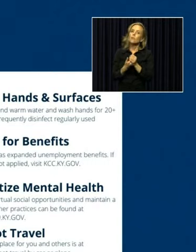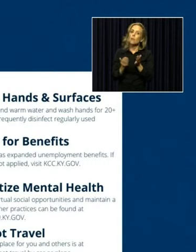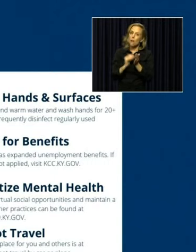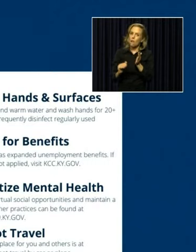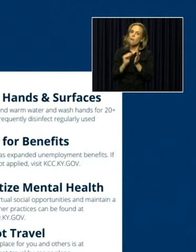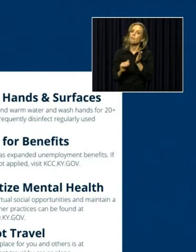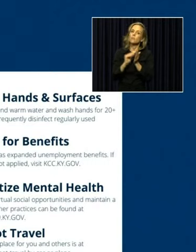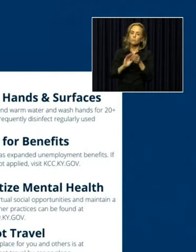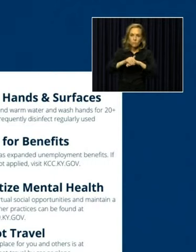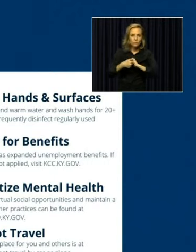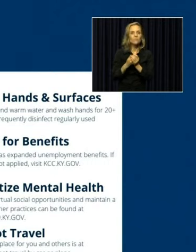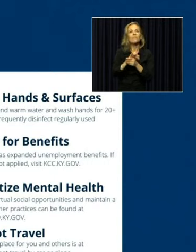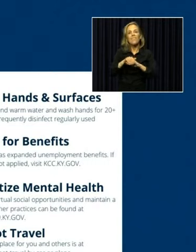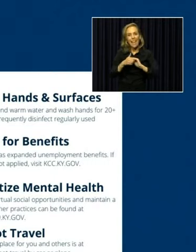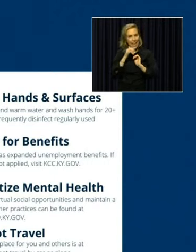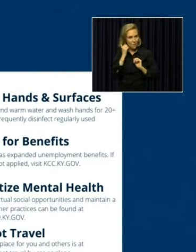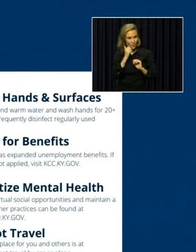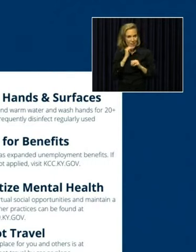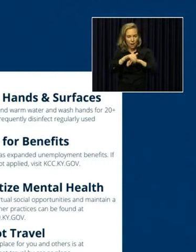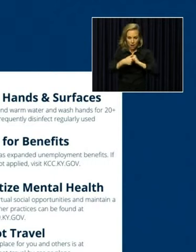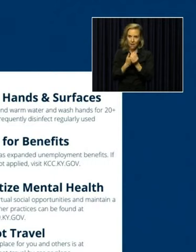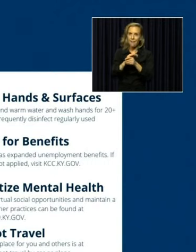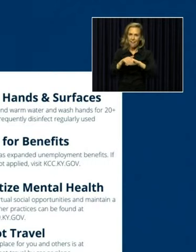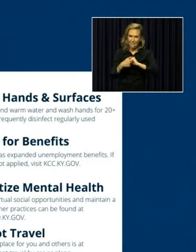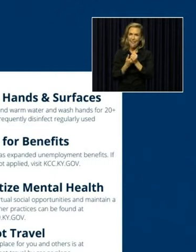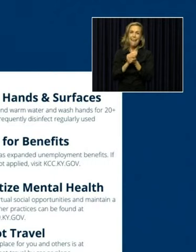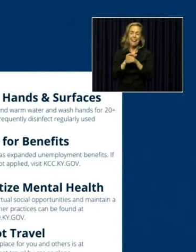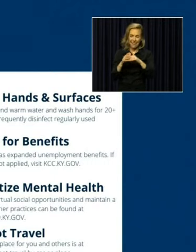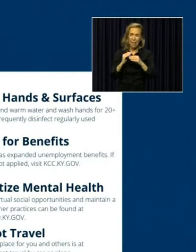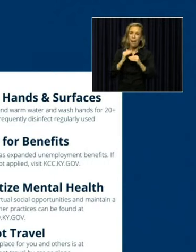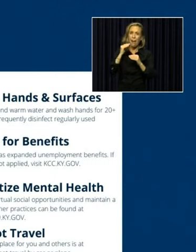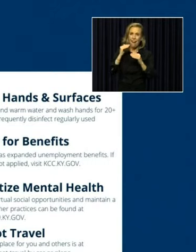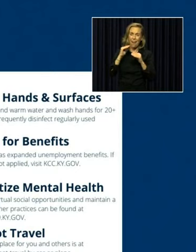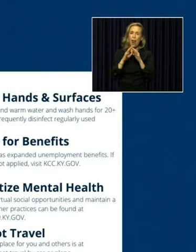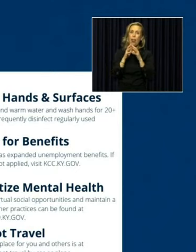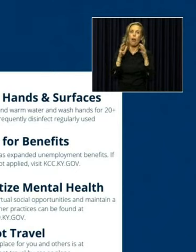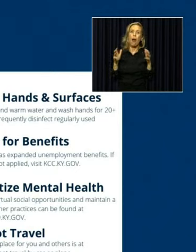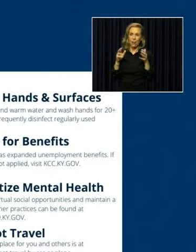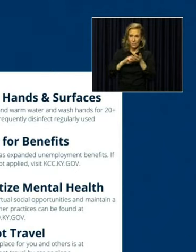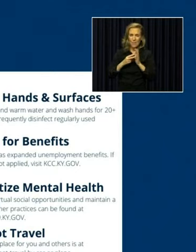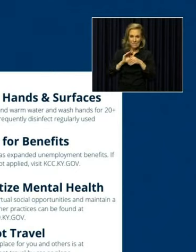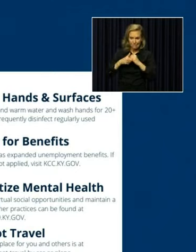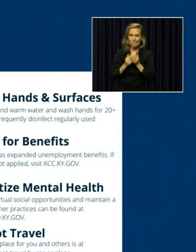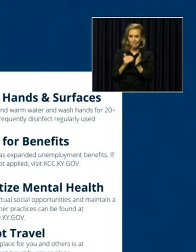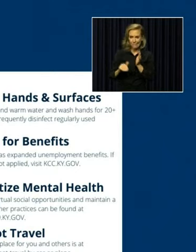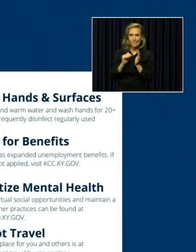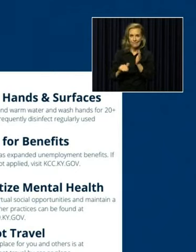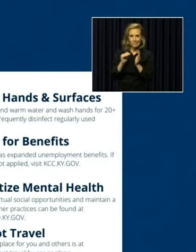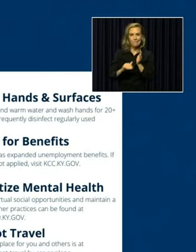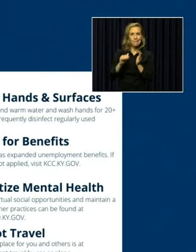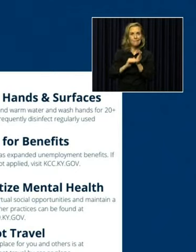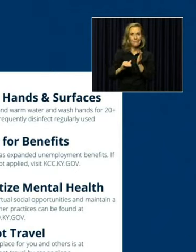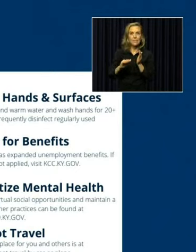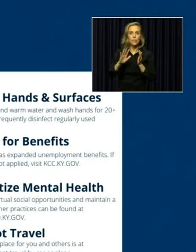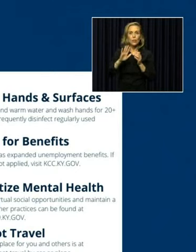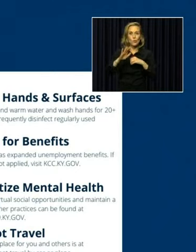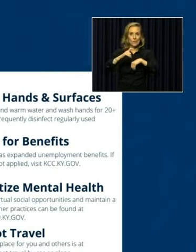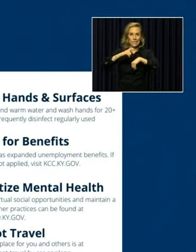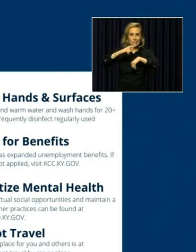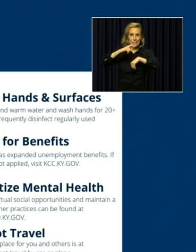I'M GOING TO ASK ERIC FREE LANDER TO COME UP AND TALK ABOUT